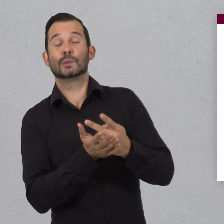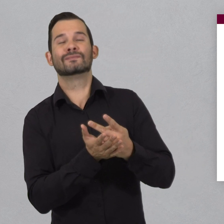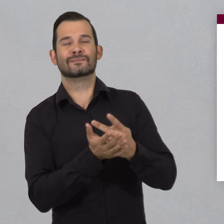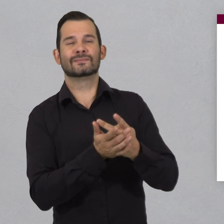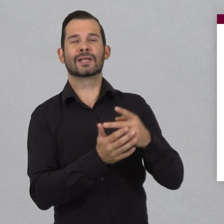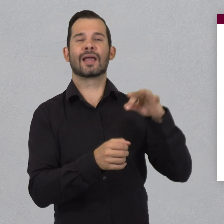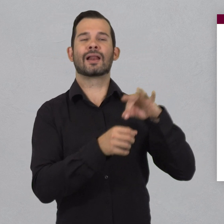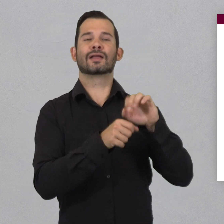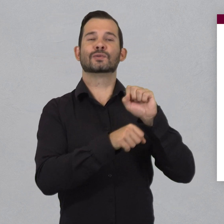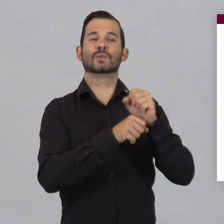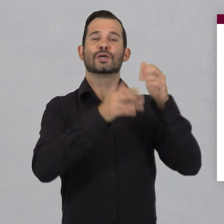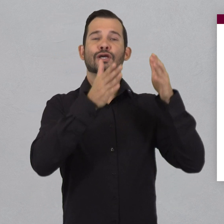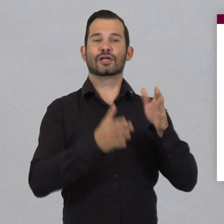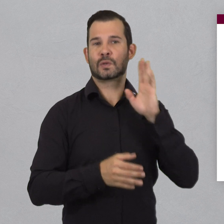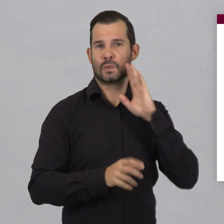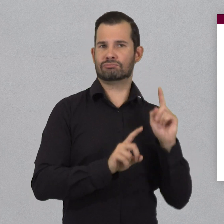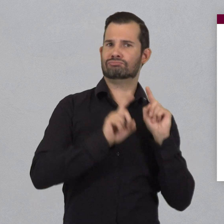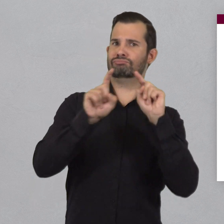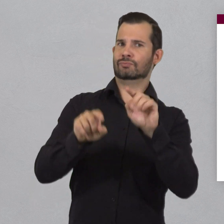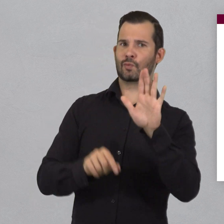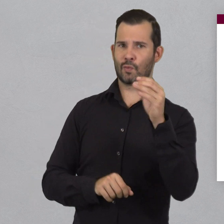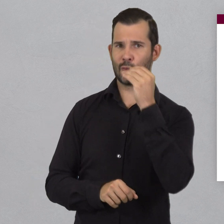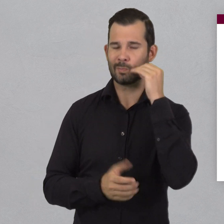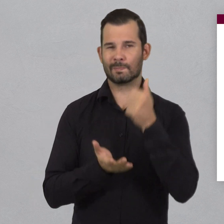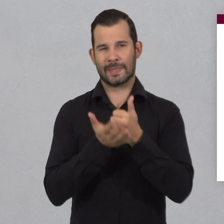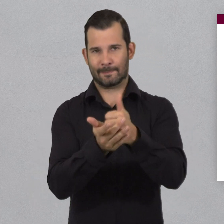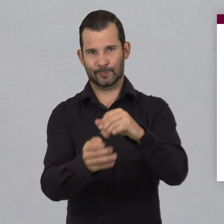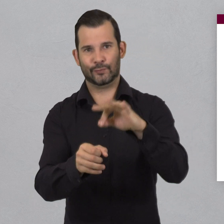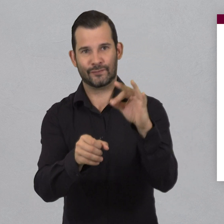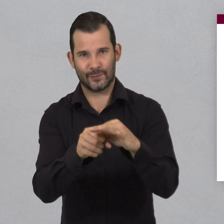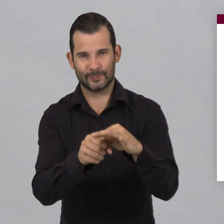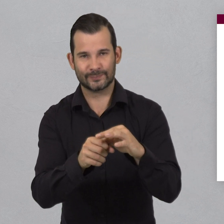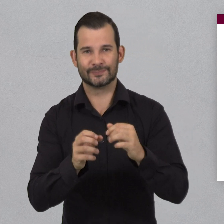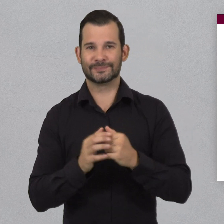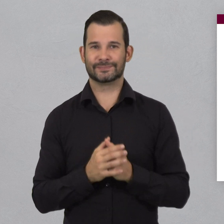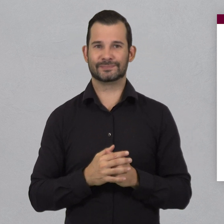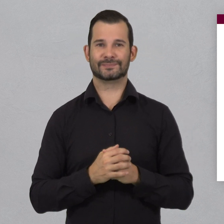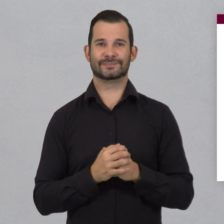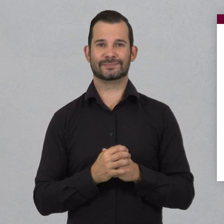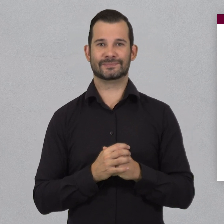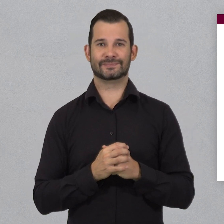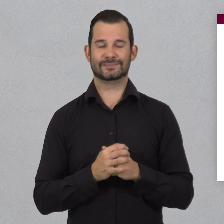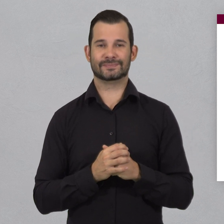If your request is approved, an election worker will come to your home and help you vote.